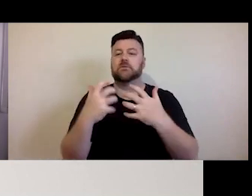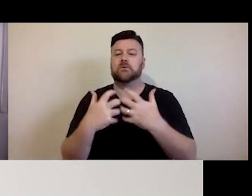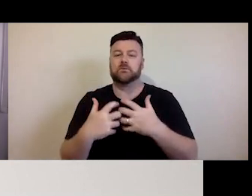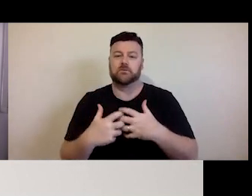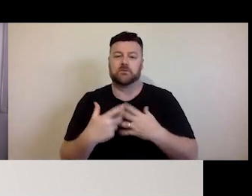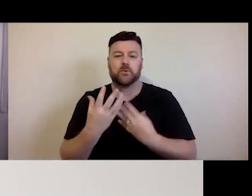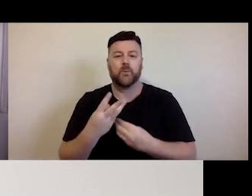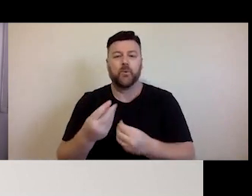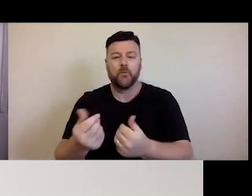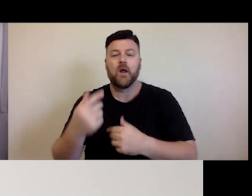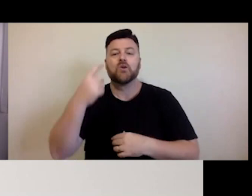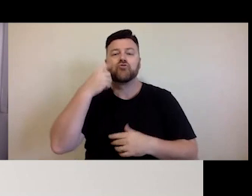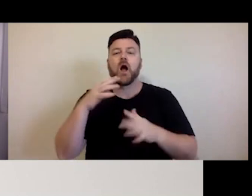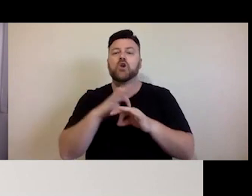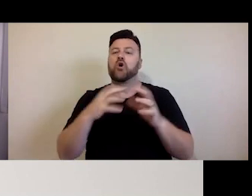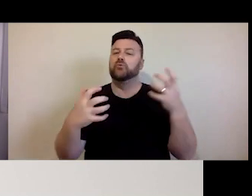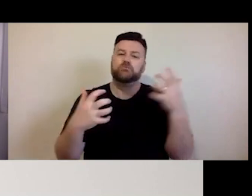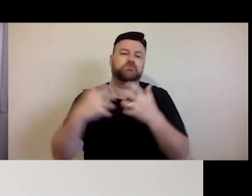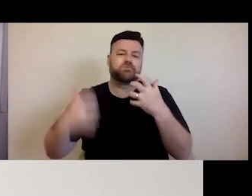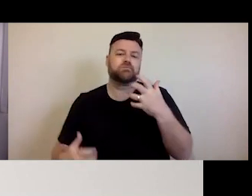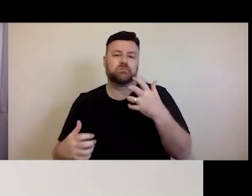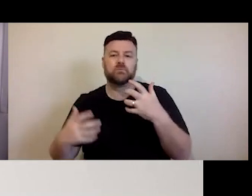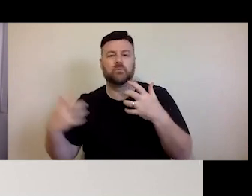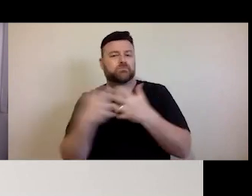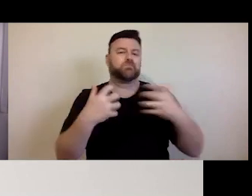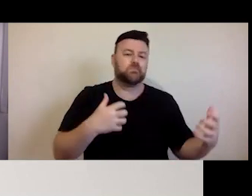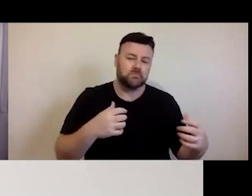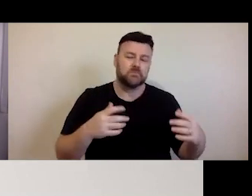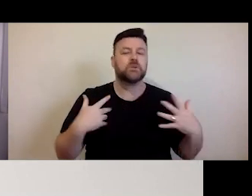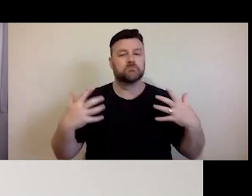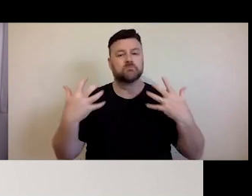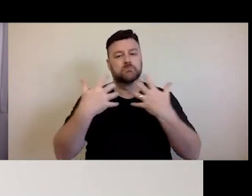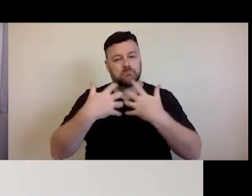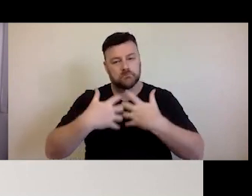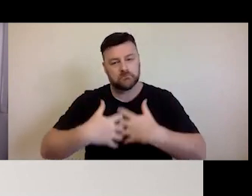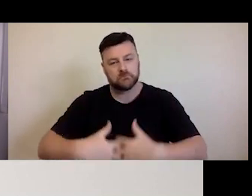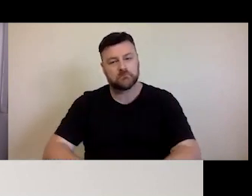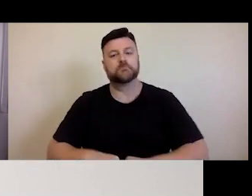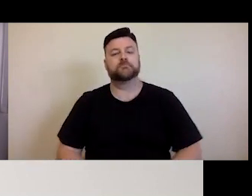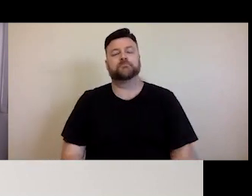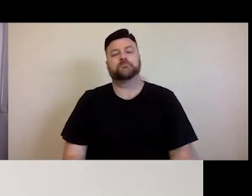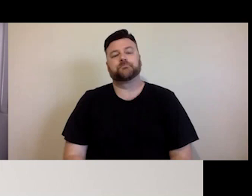knocking each other out. In the context of working Interculturally